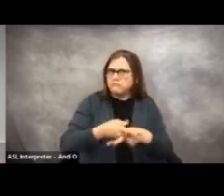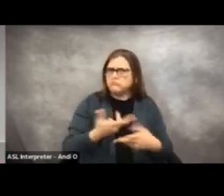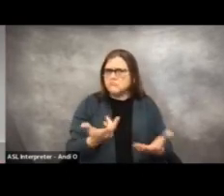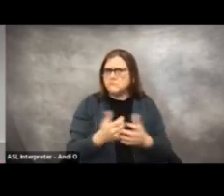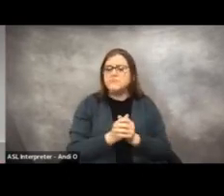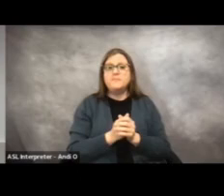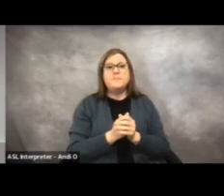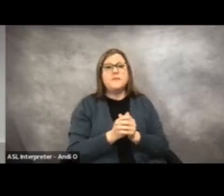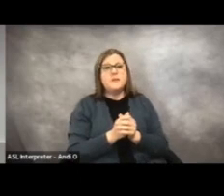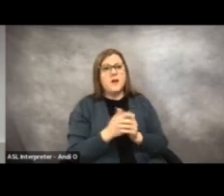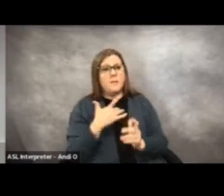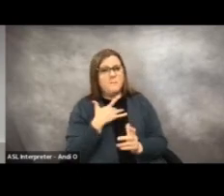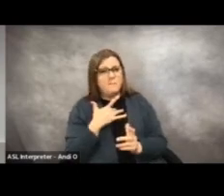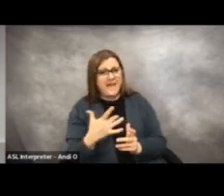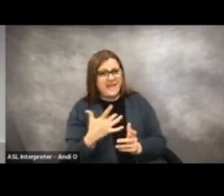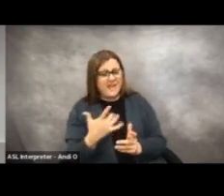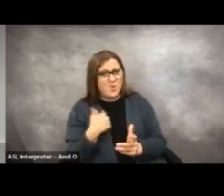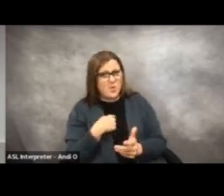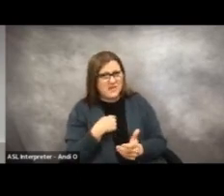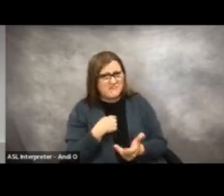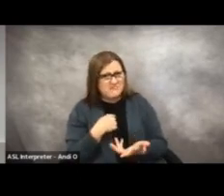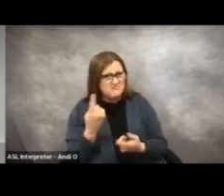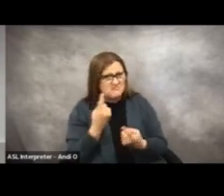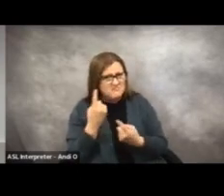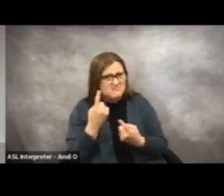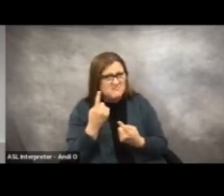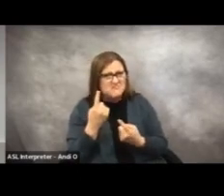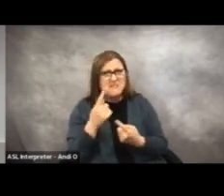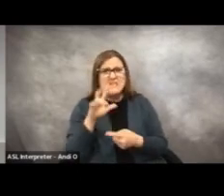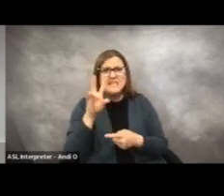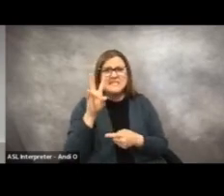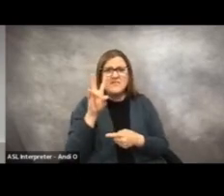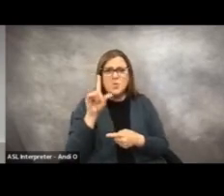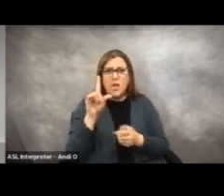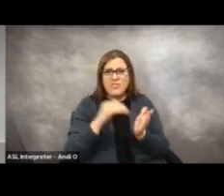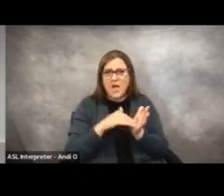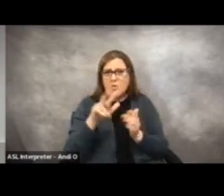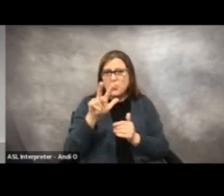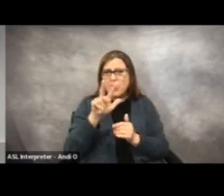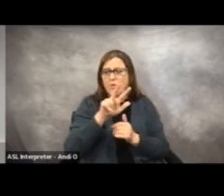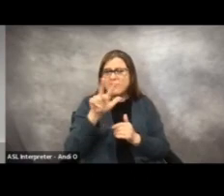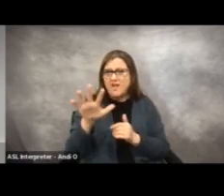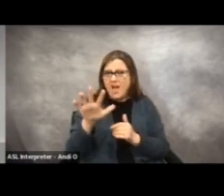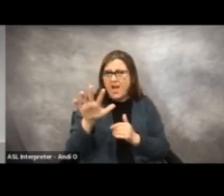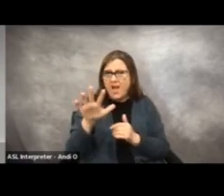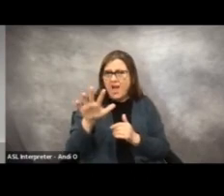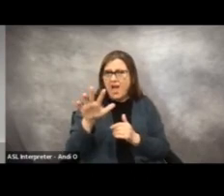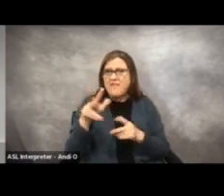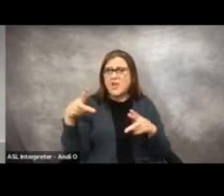question, how many of the 71,335 terminations of parental rights